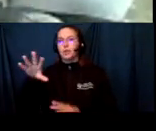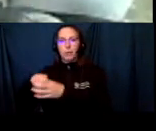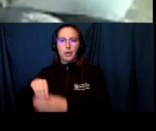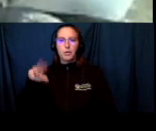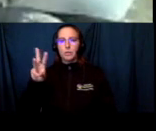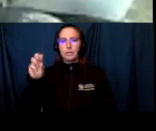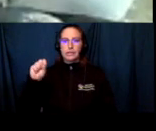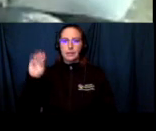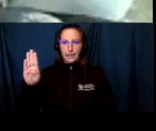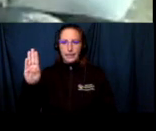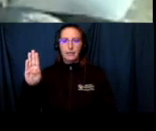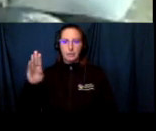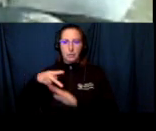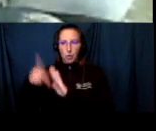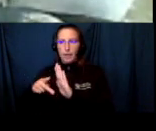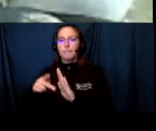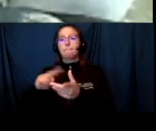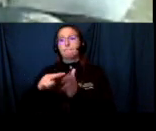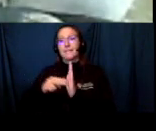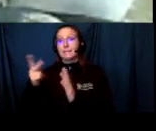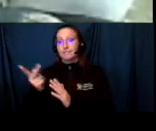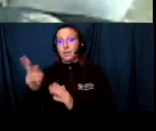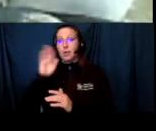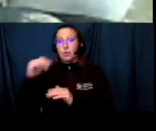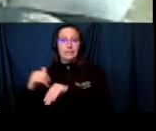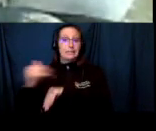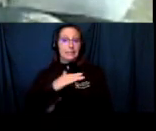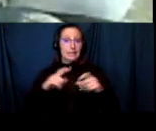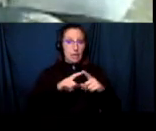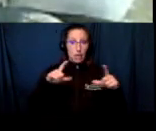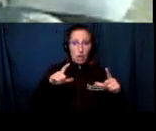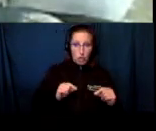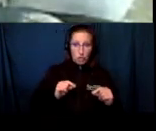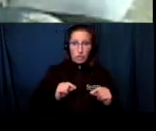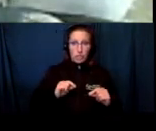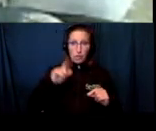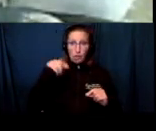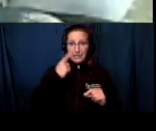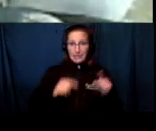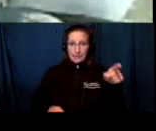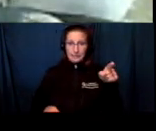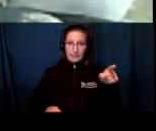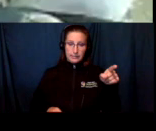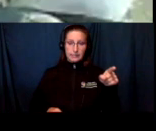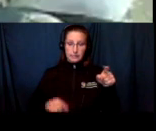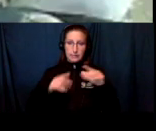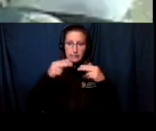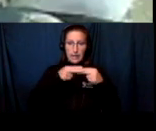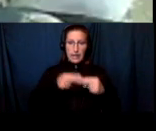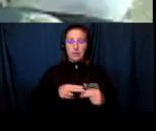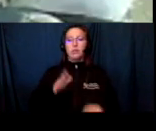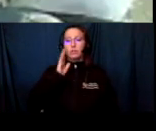will send the families a card that looks like the slide here that introduces parent-parent support